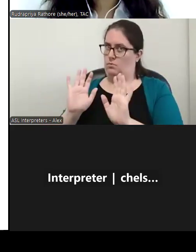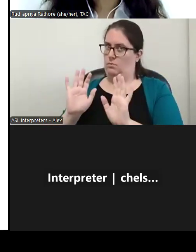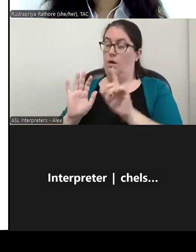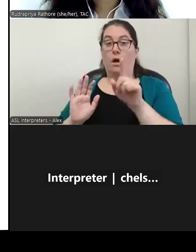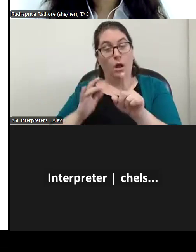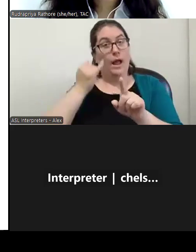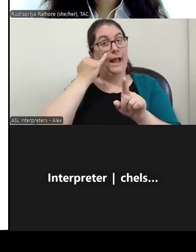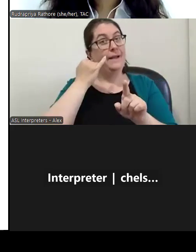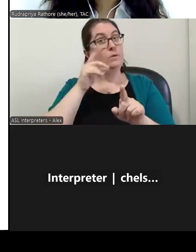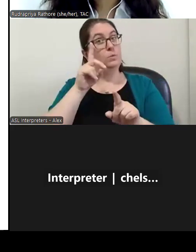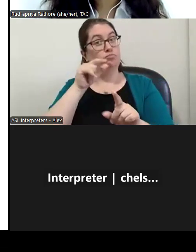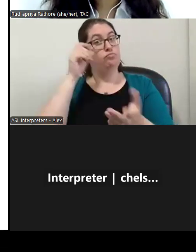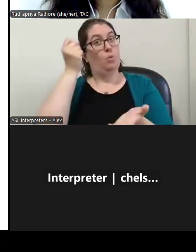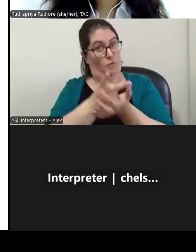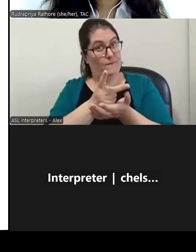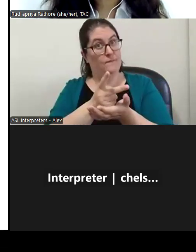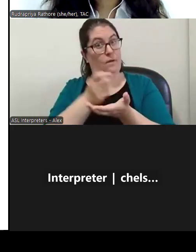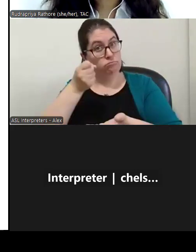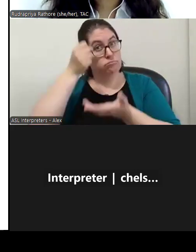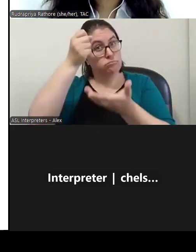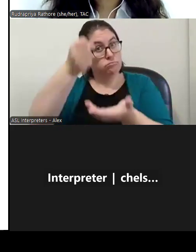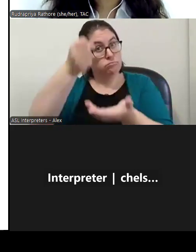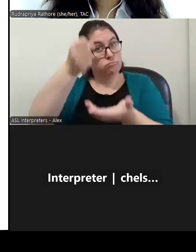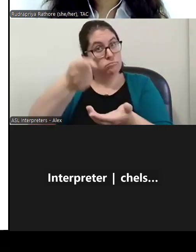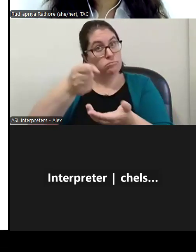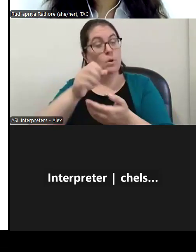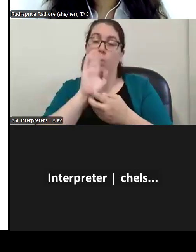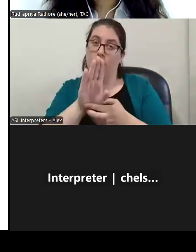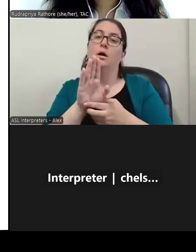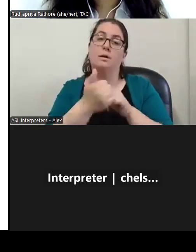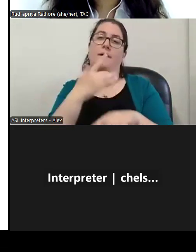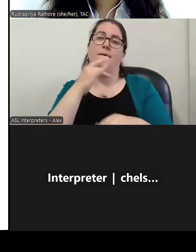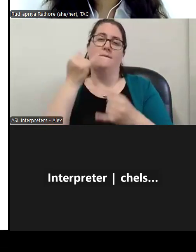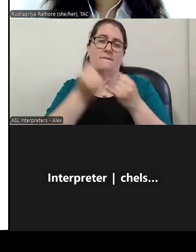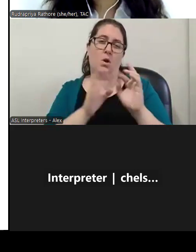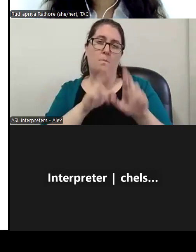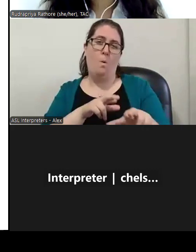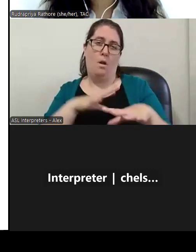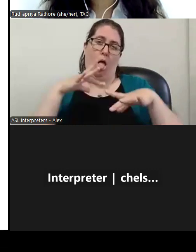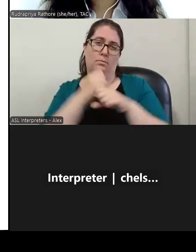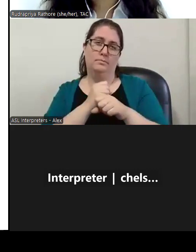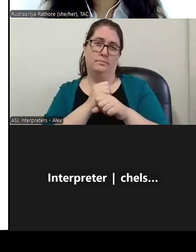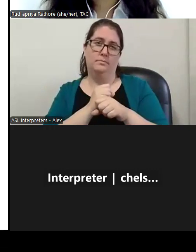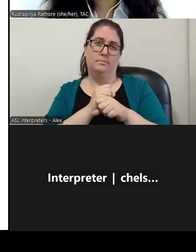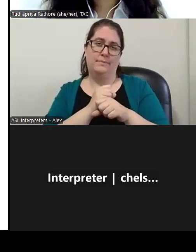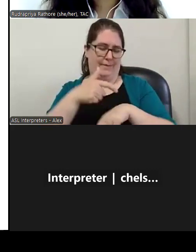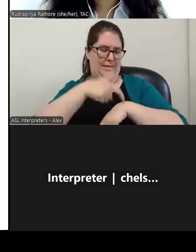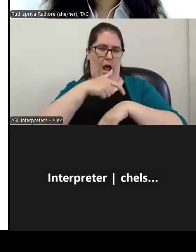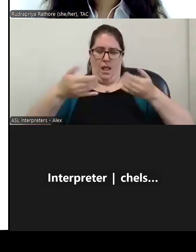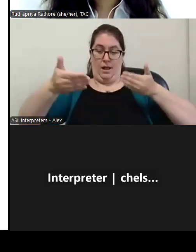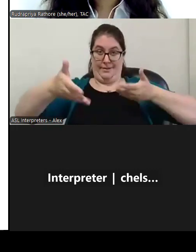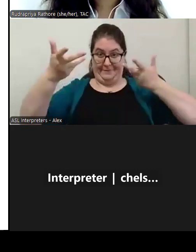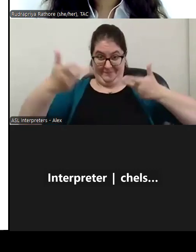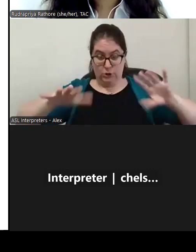a grant you will need to submit a final report after the timeline for your project is over and